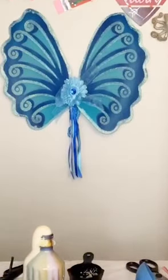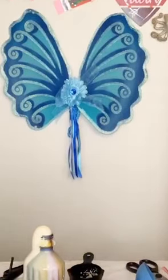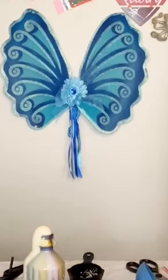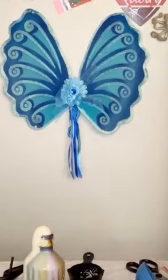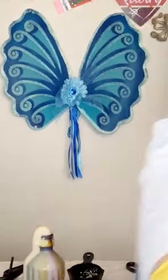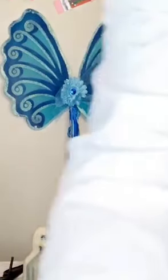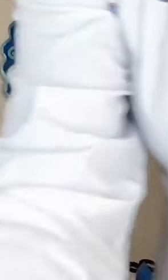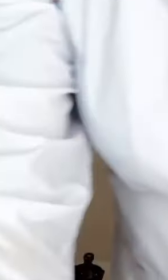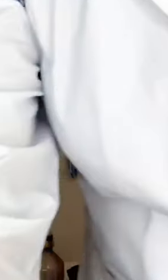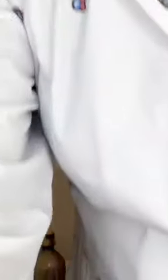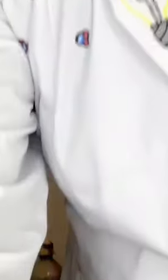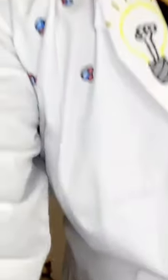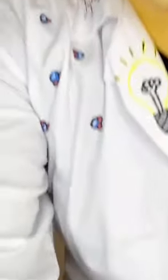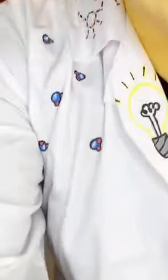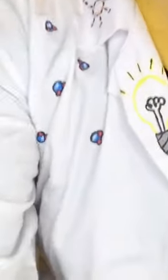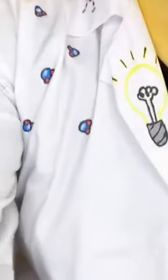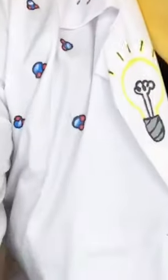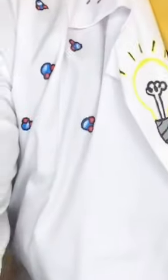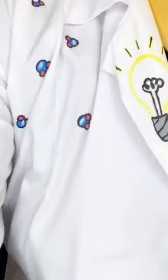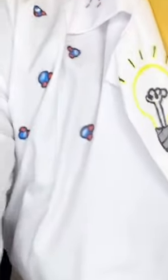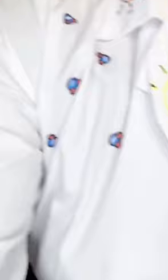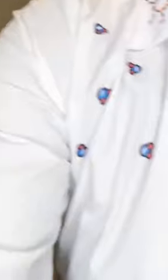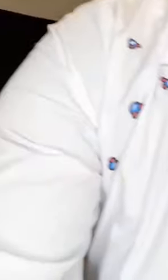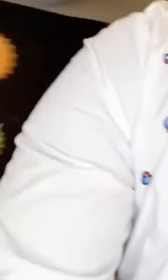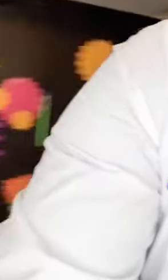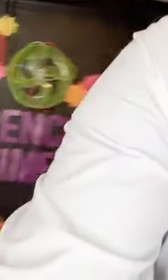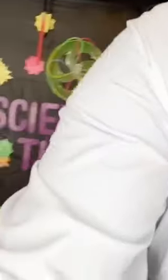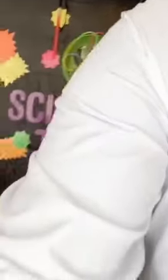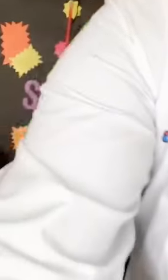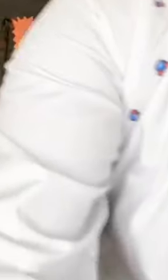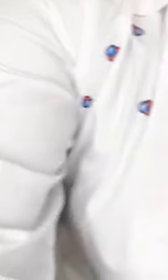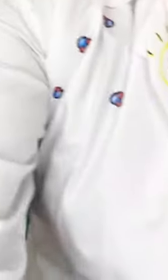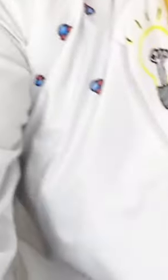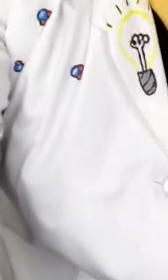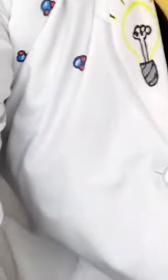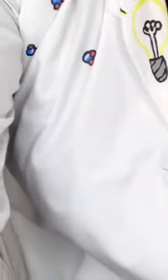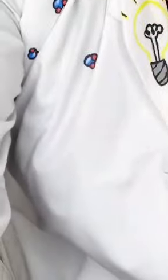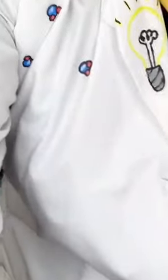And if you want to, if you have, oh! I'm just gonna move this